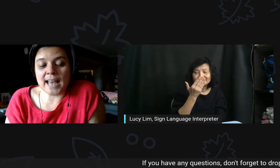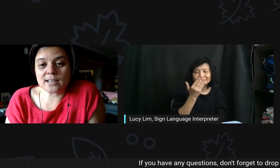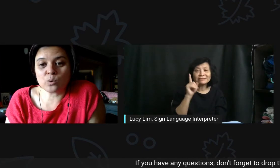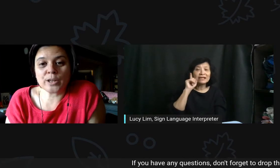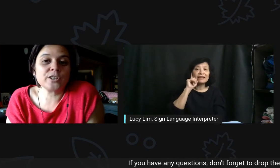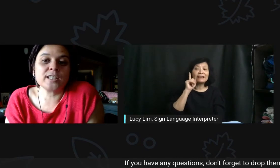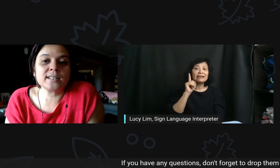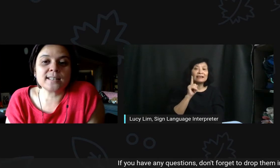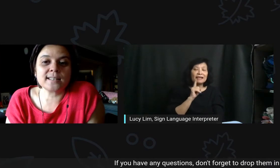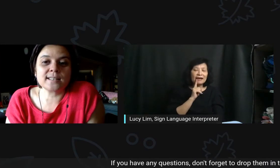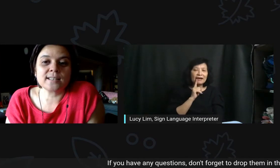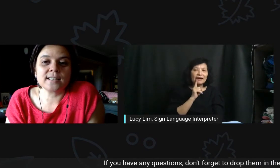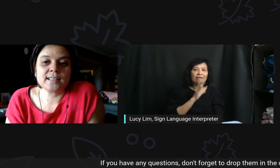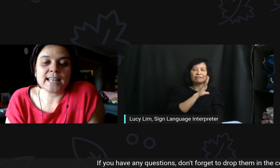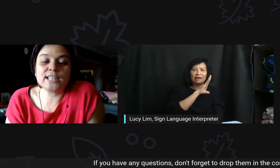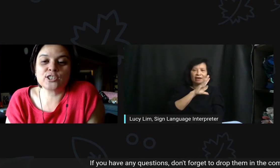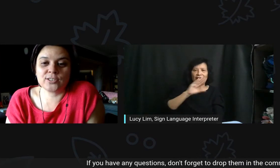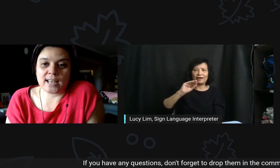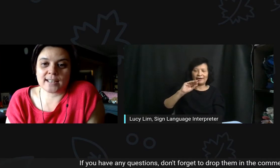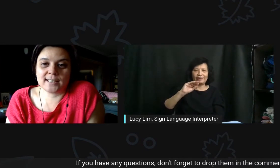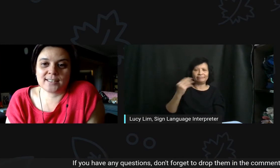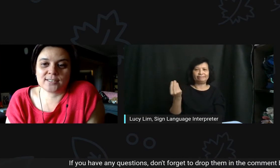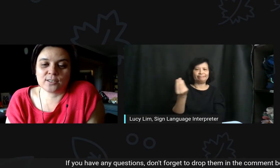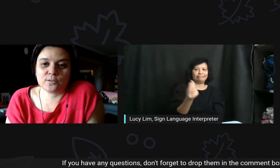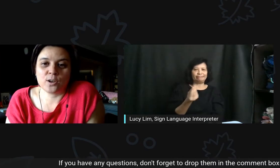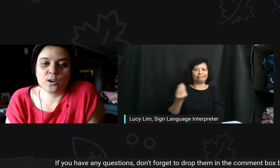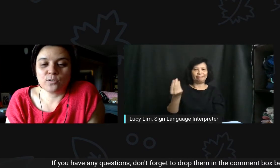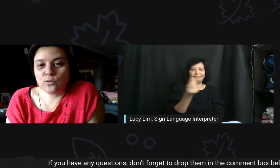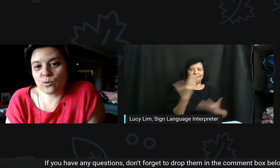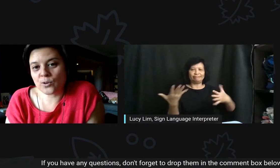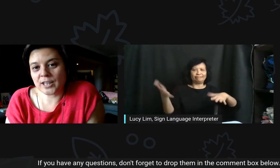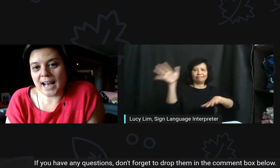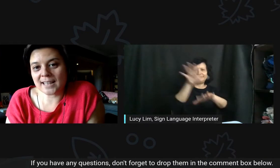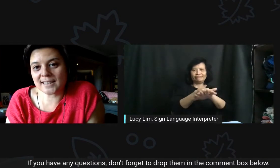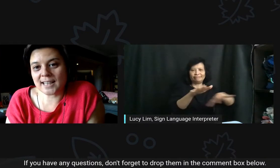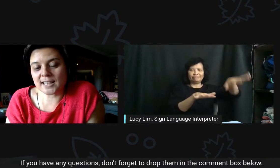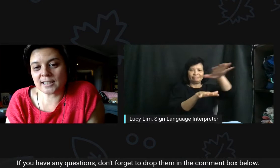and Queerness intersect for the ASEAN